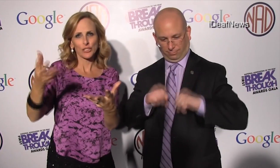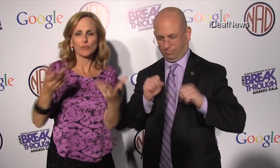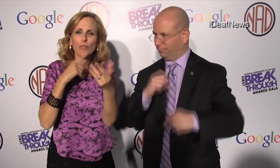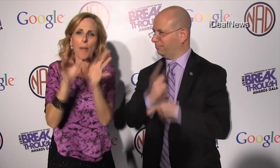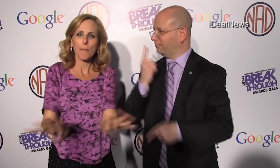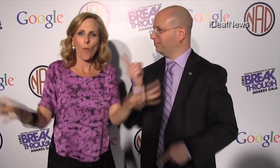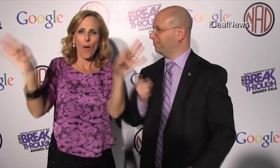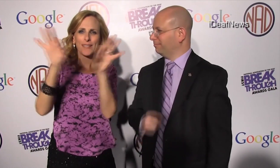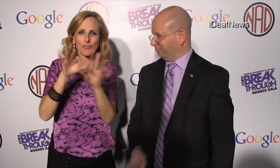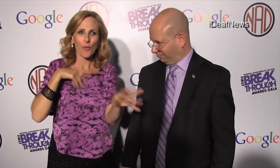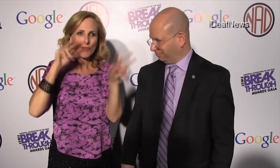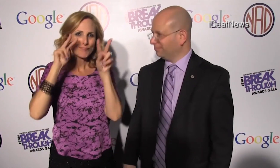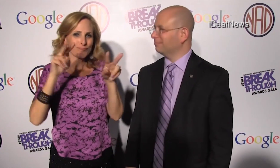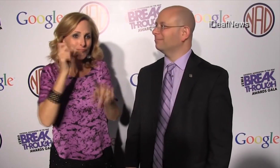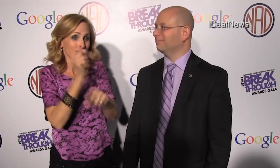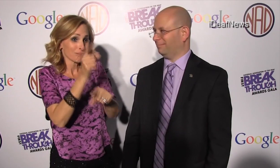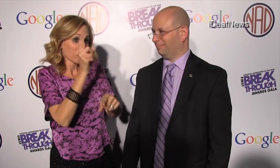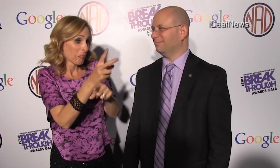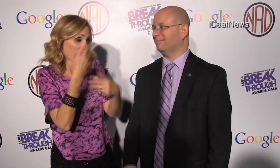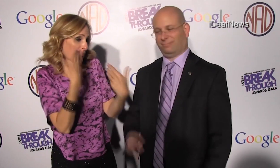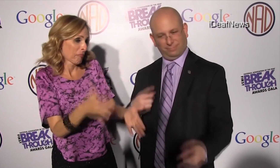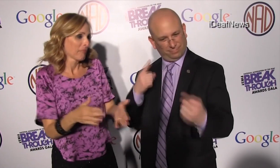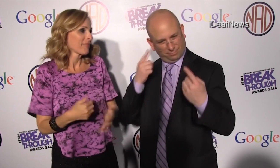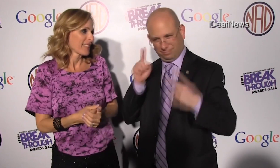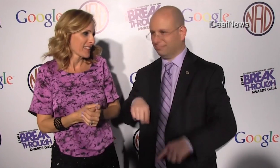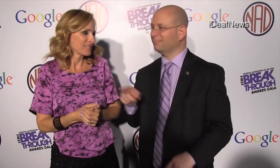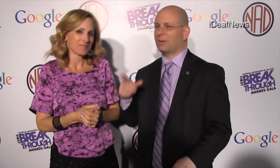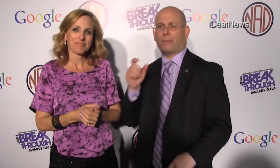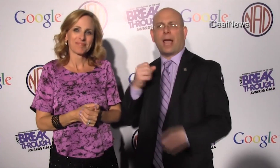THIS IS REALLY IMPORTANT. I LOOK FORWARD TO THIS AGAIN IN A YEAR OR TWO